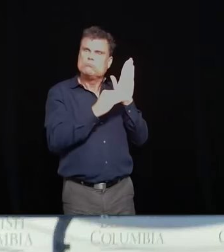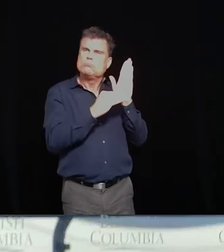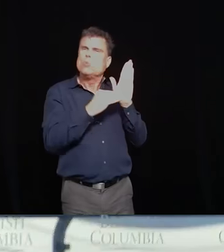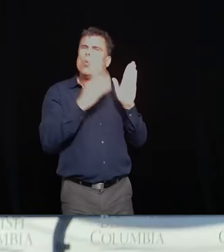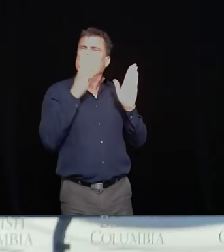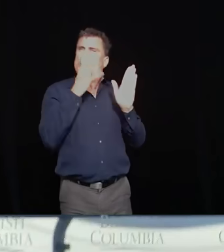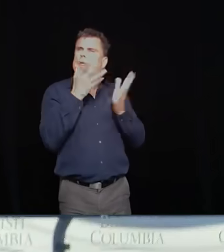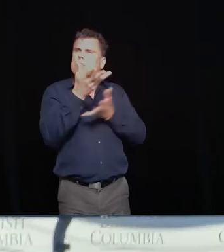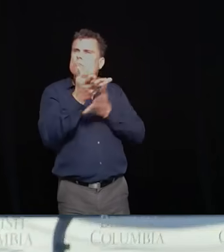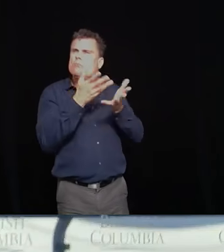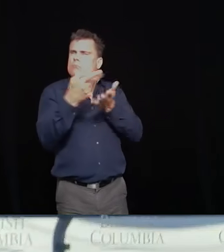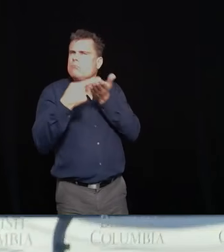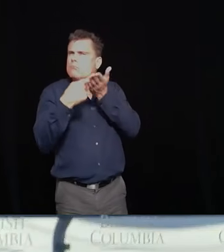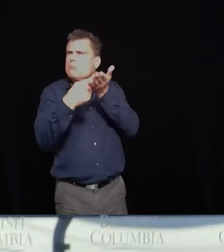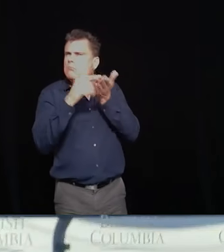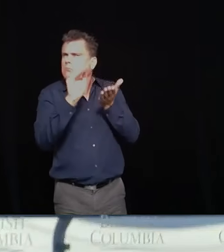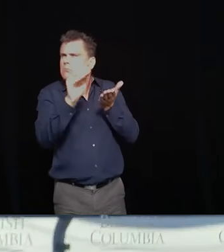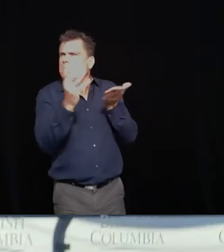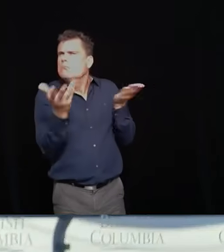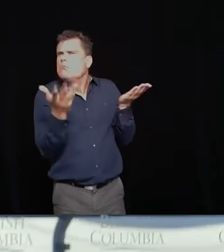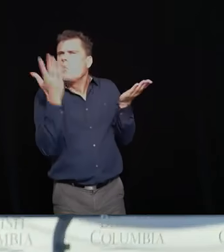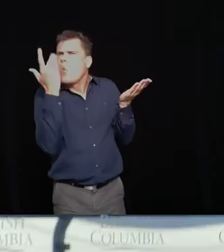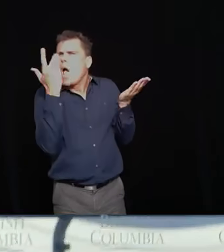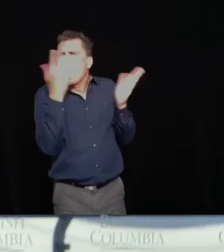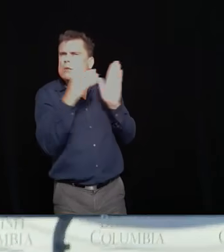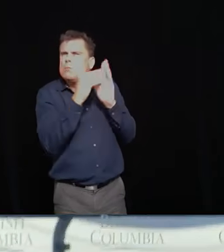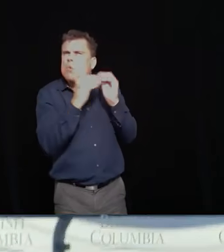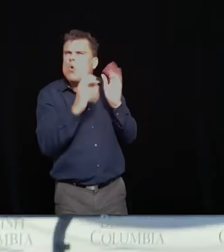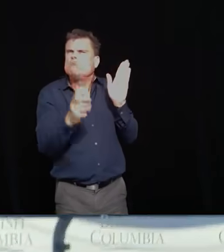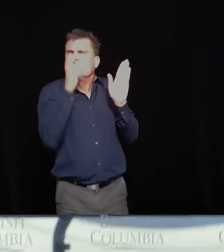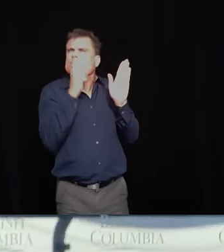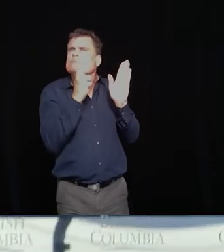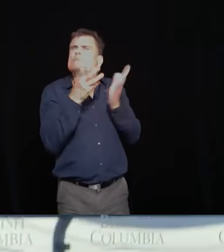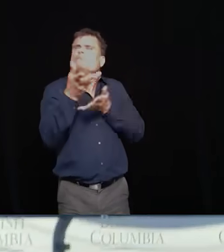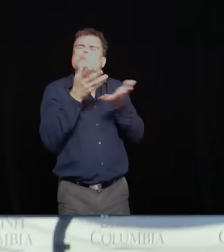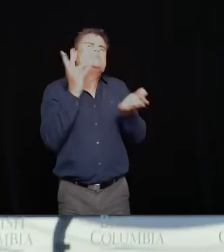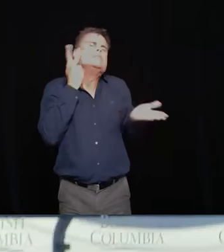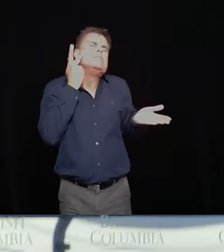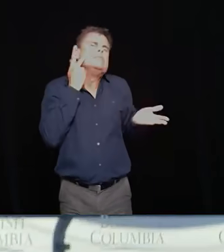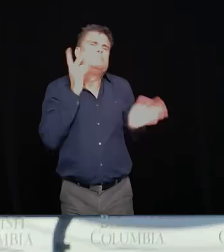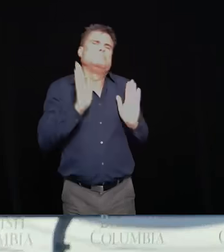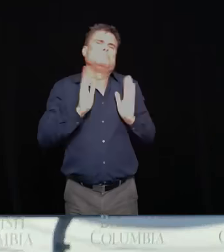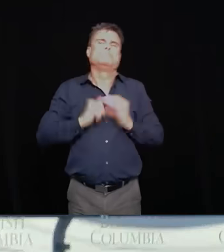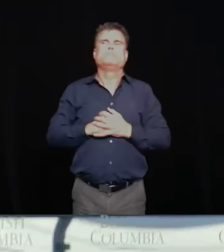does not always reflect what happens here and we've seen that sometimes it goes both ways.